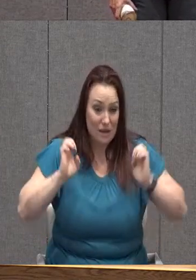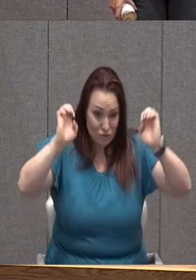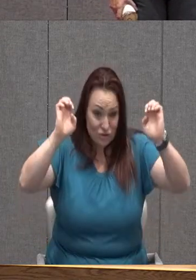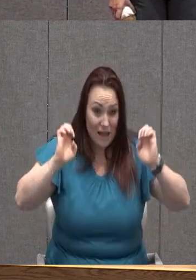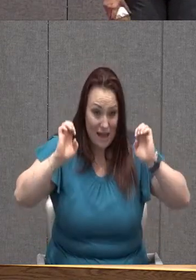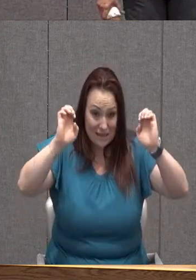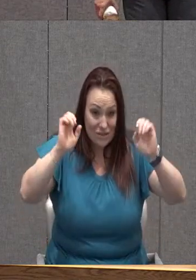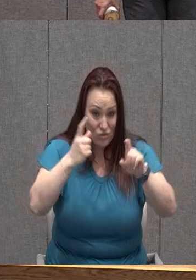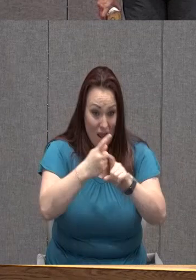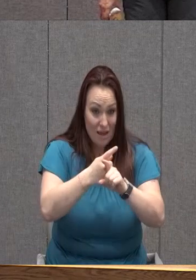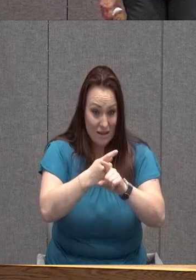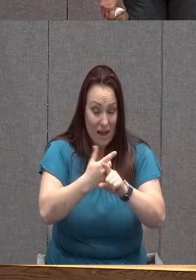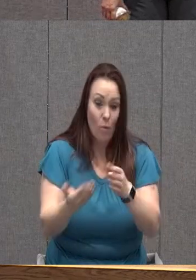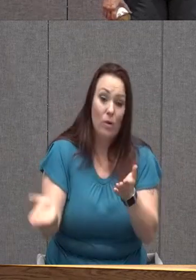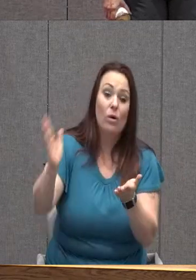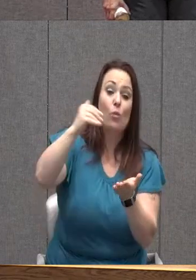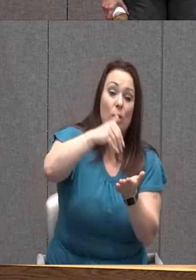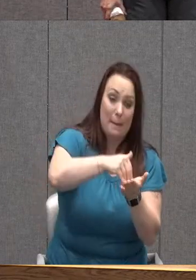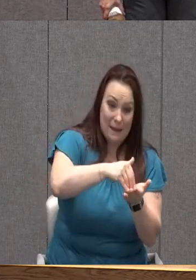And we're gonna repeat those exercises,